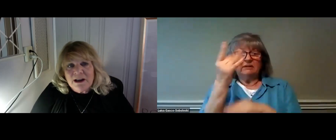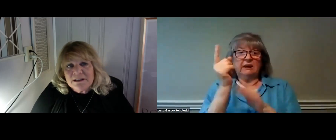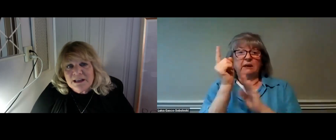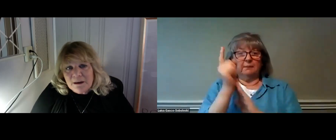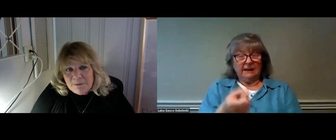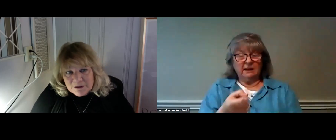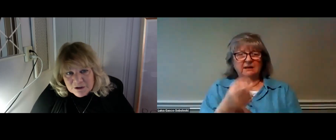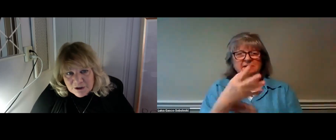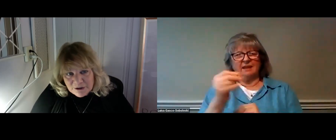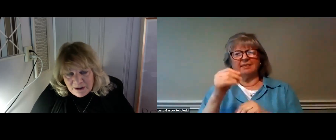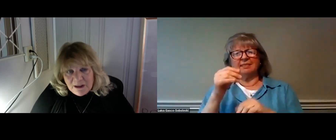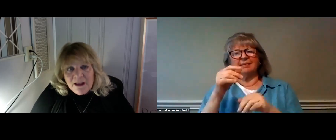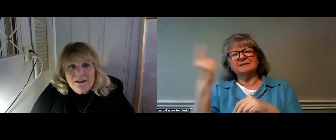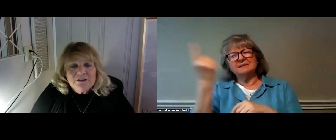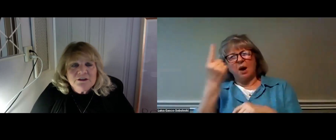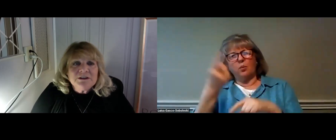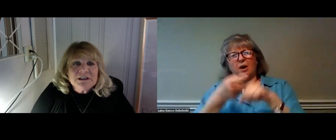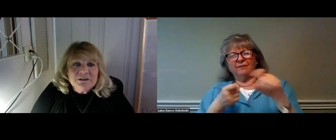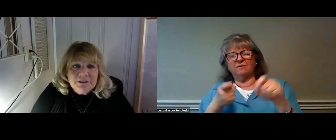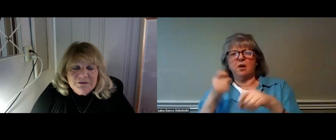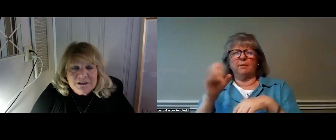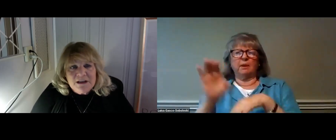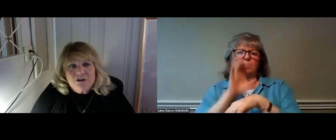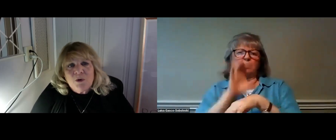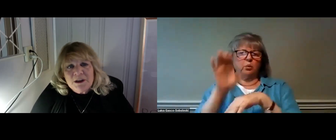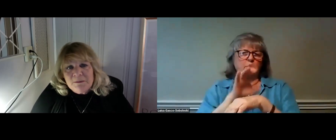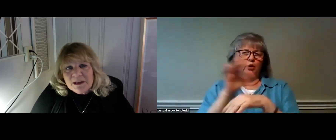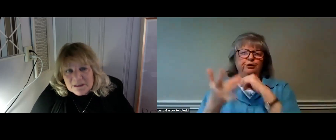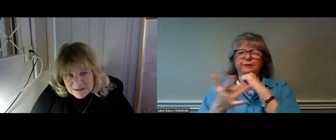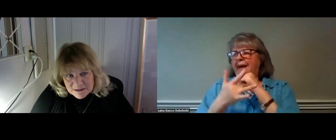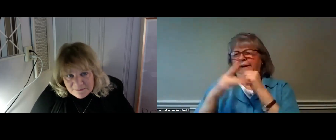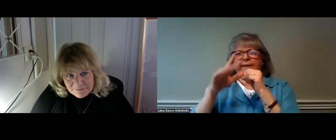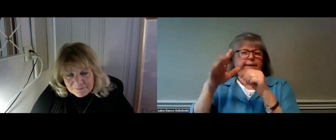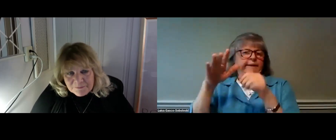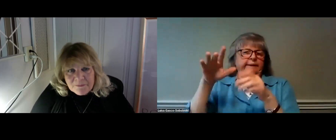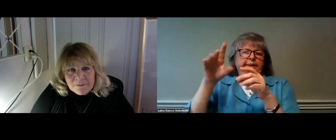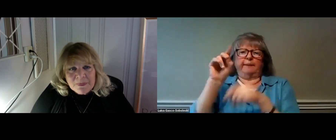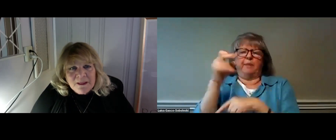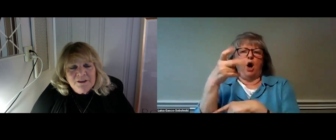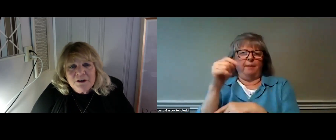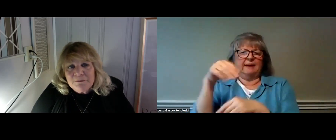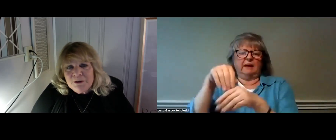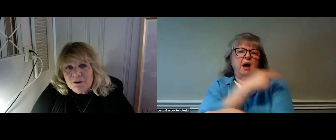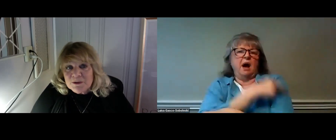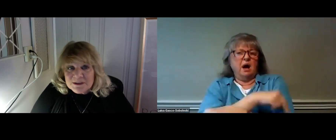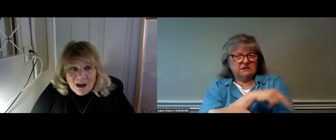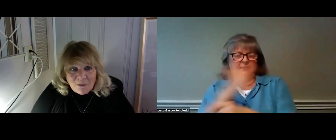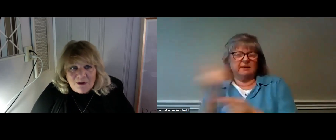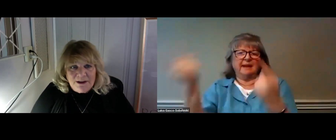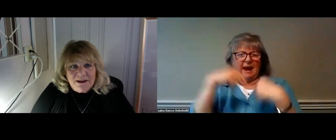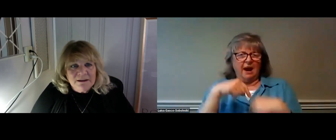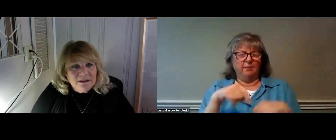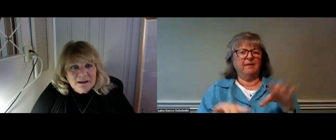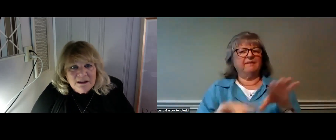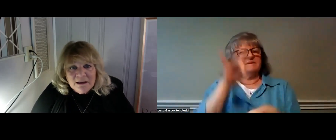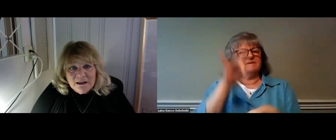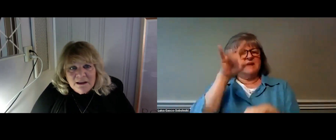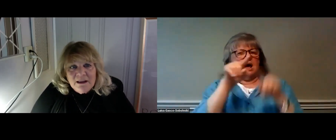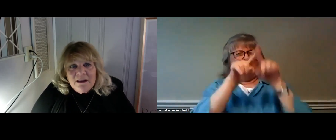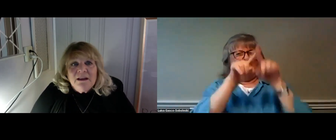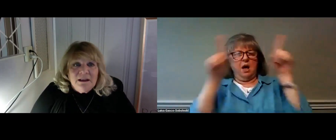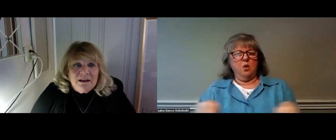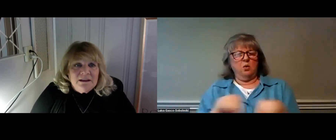to get a picture. It turned into 15 - 20 minutes. The computer was not working. The